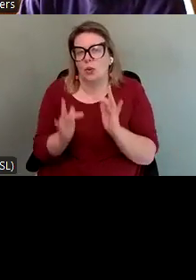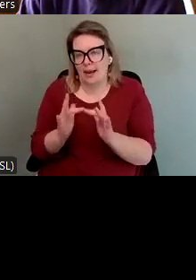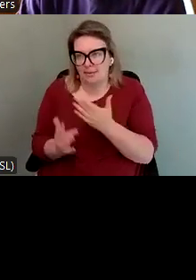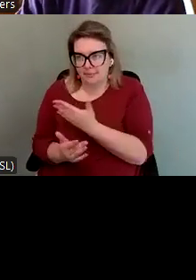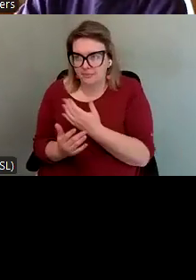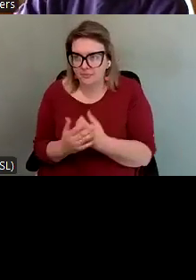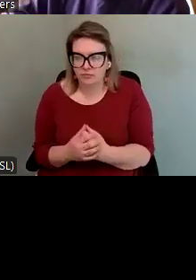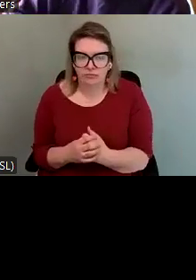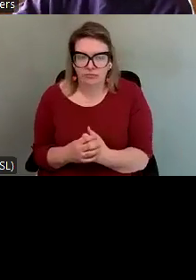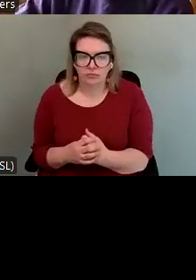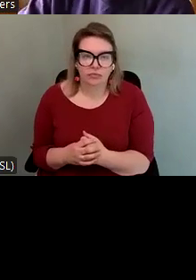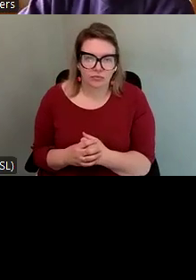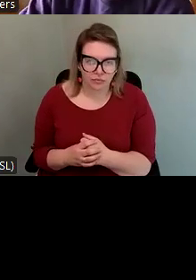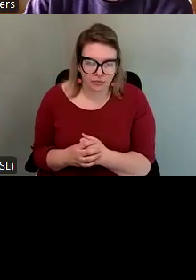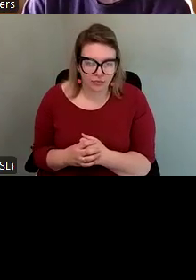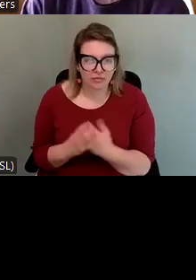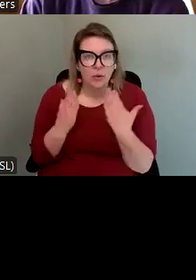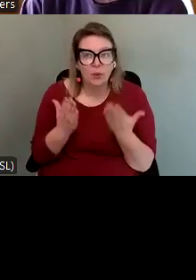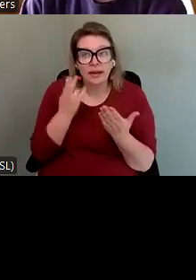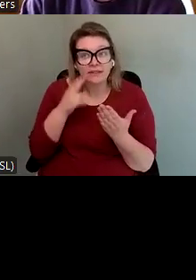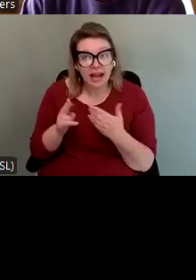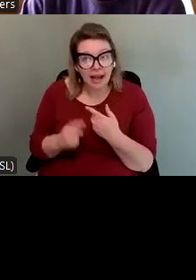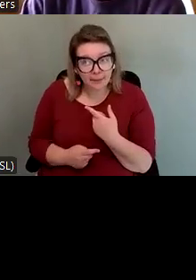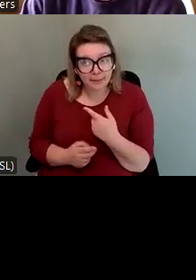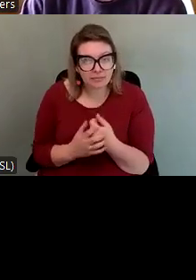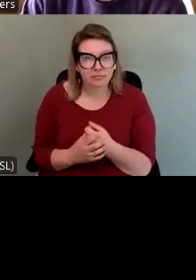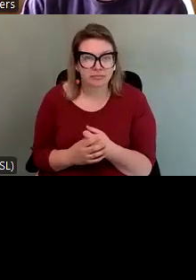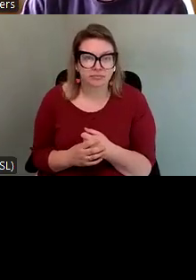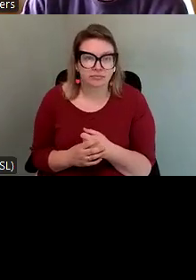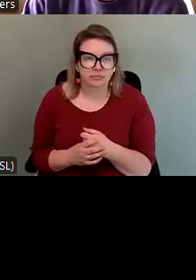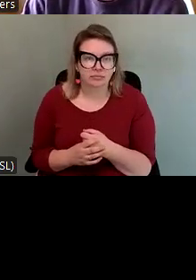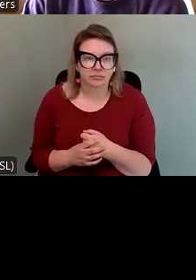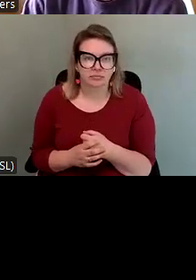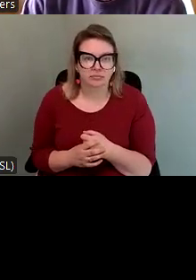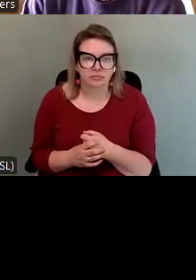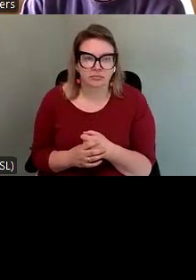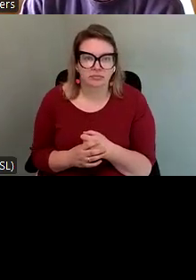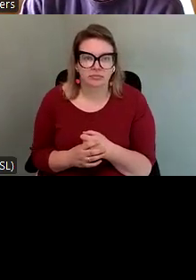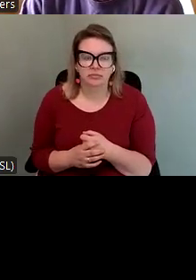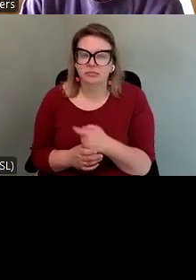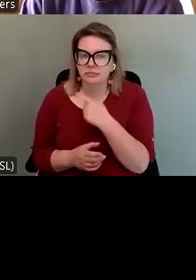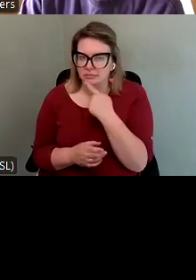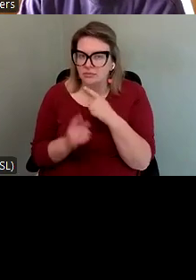Then we're going to give it a name. You'll see here that it does mention that stuff around conversions API.